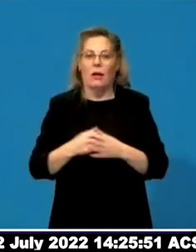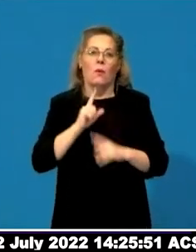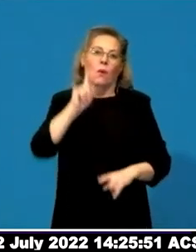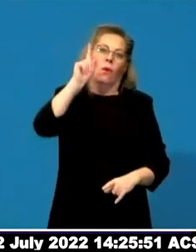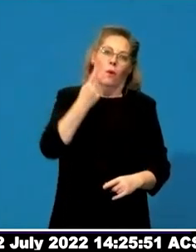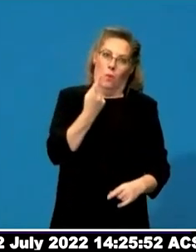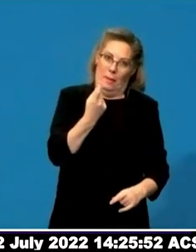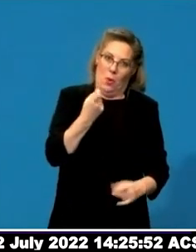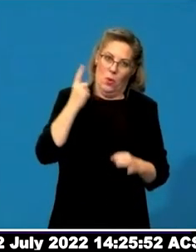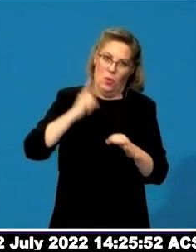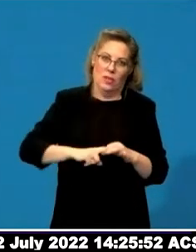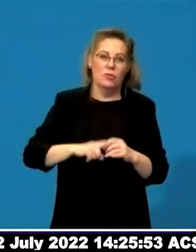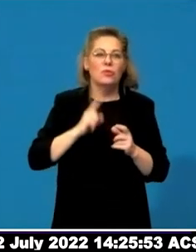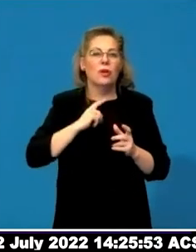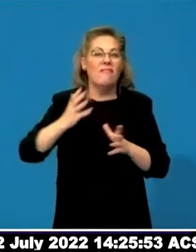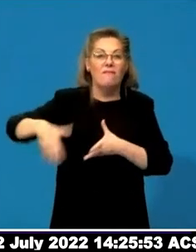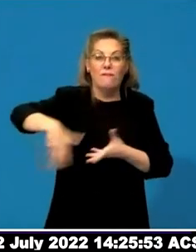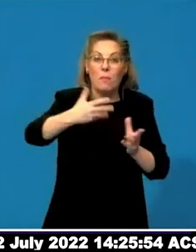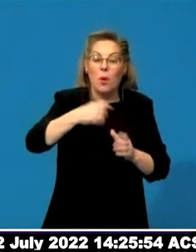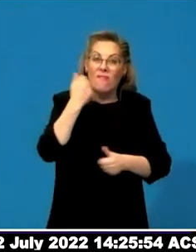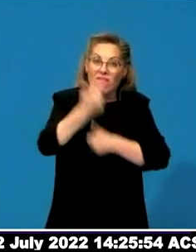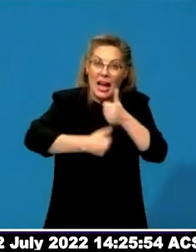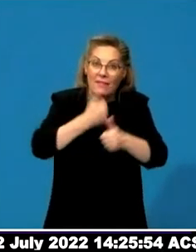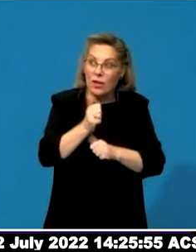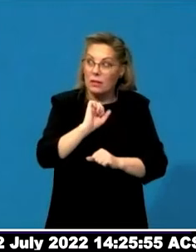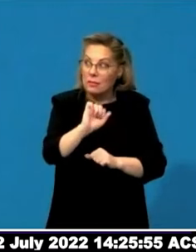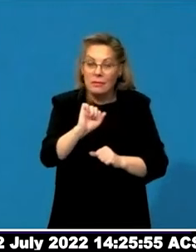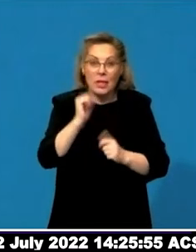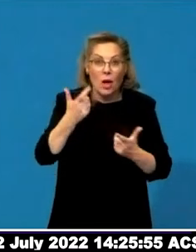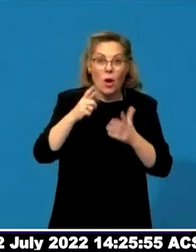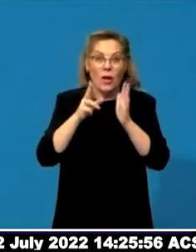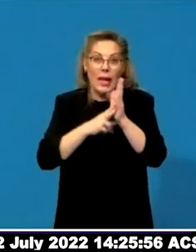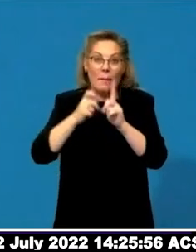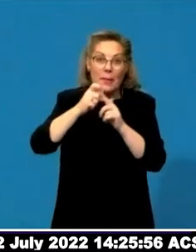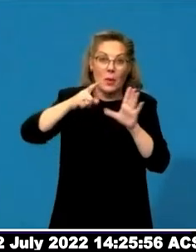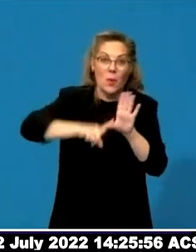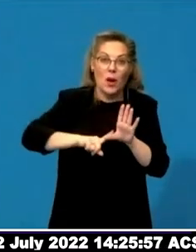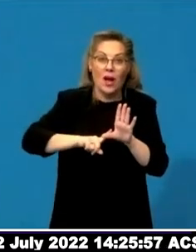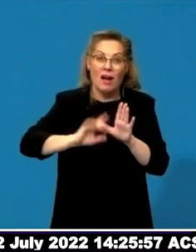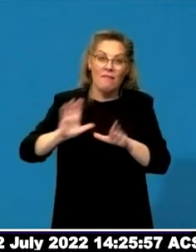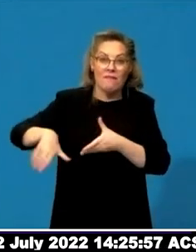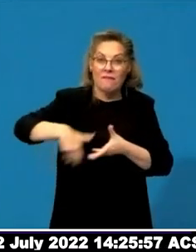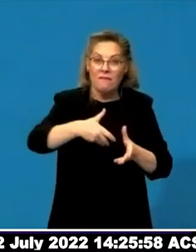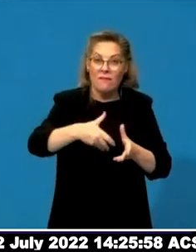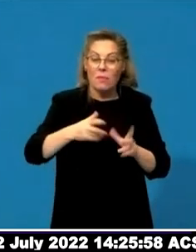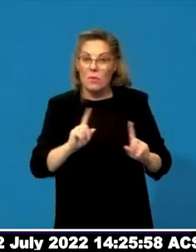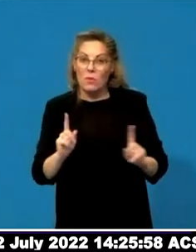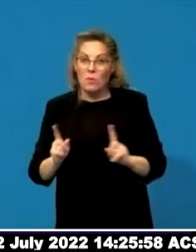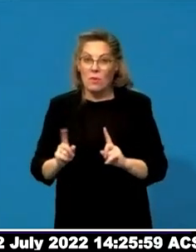What's the football team of choice for most people on the APY Lands? Port Power and Adelaide Crows. MS McRAE: There you go.